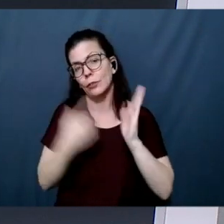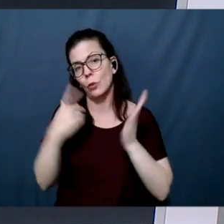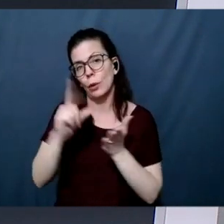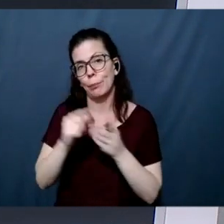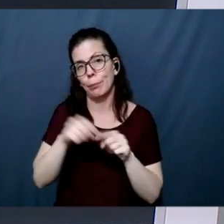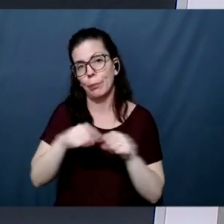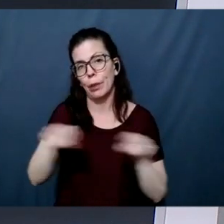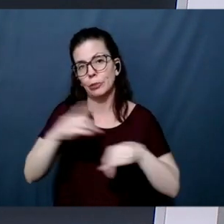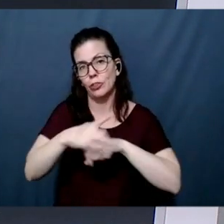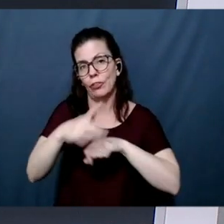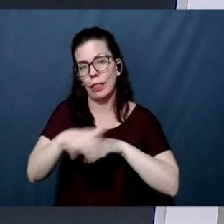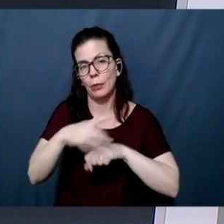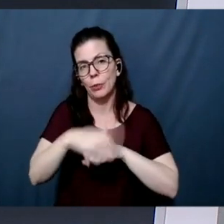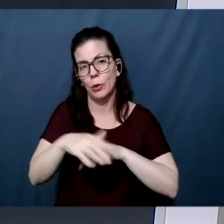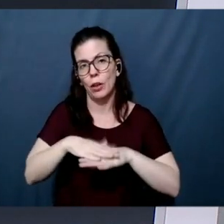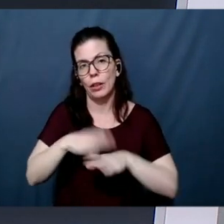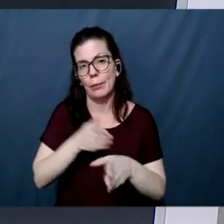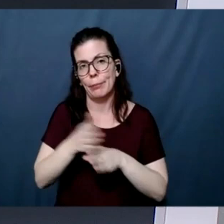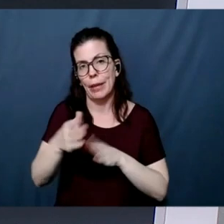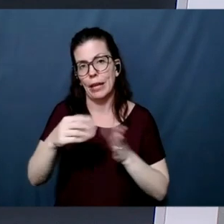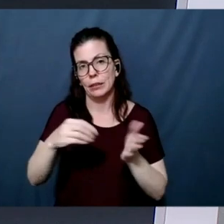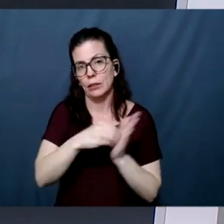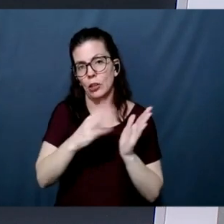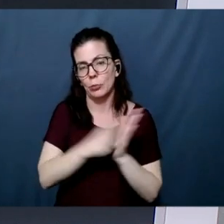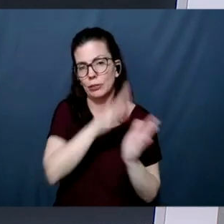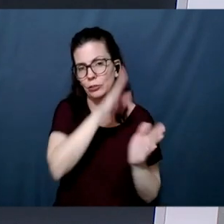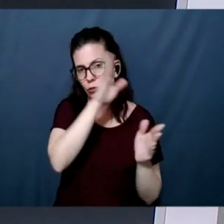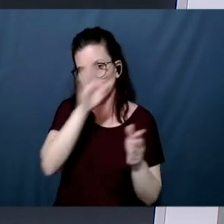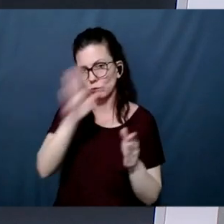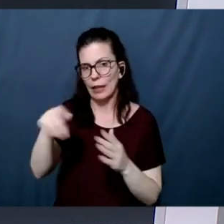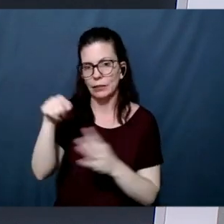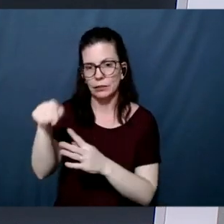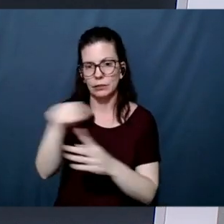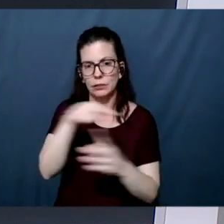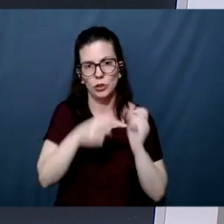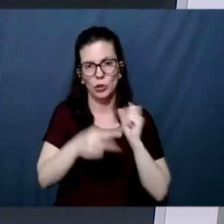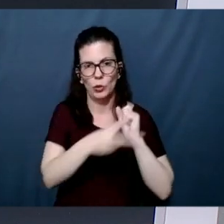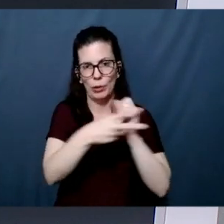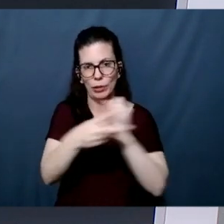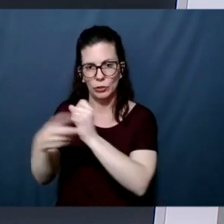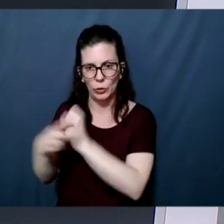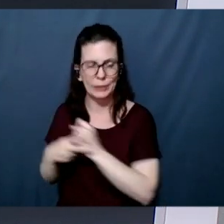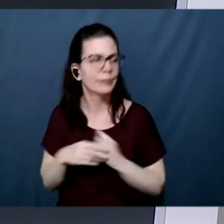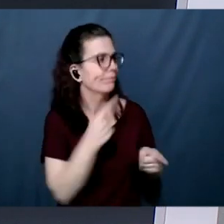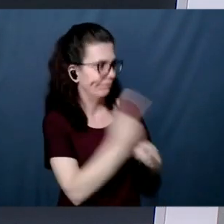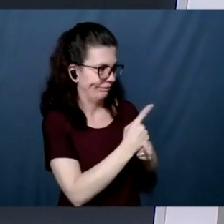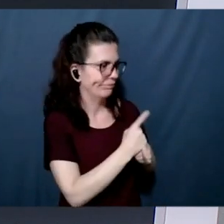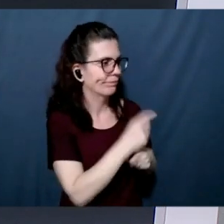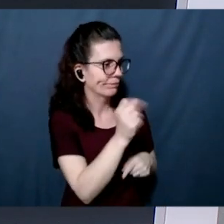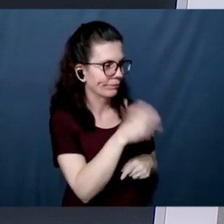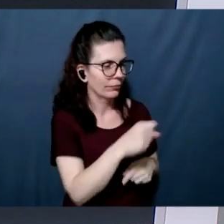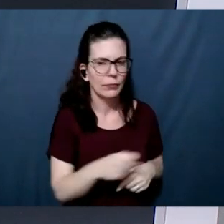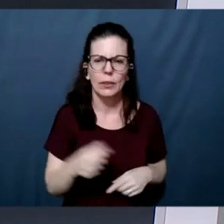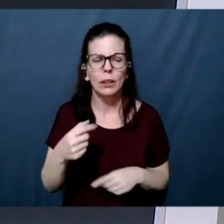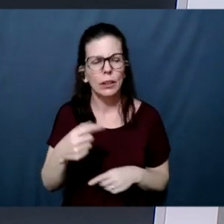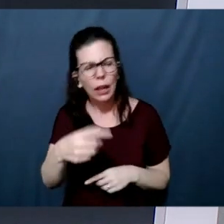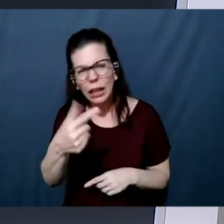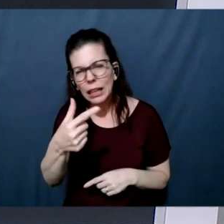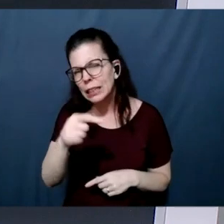documentation that will take them directly to those repositories. And Gavin, I think you have like a little reference hardware